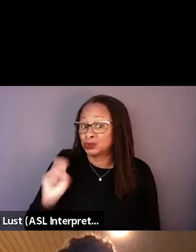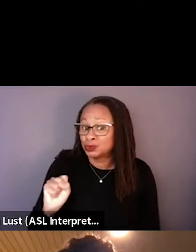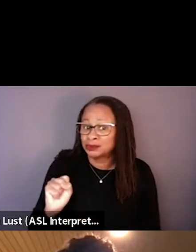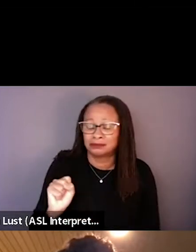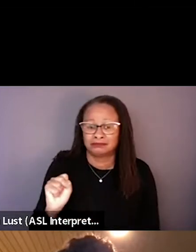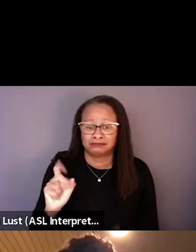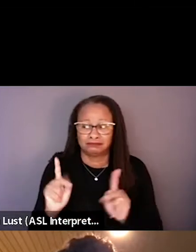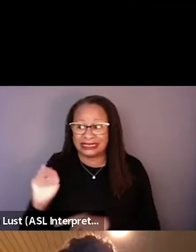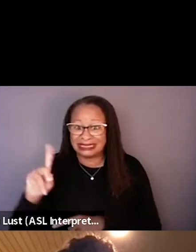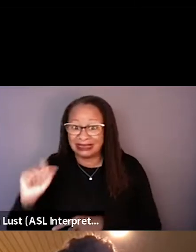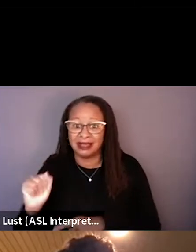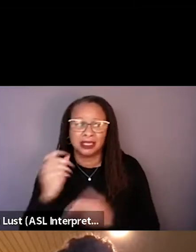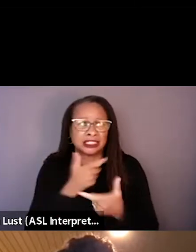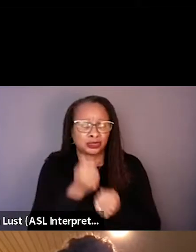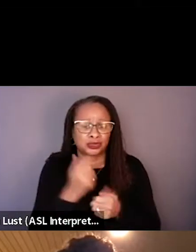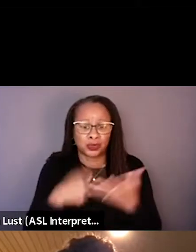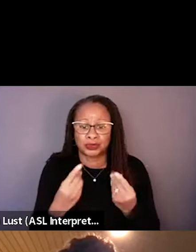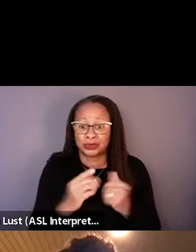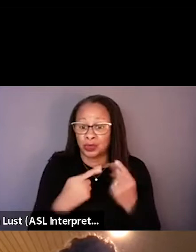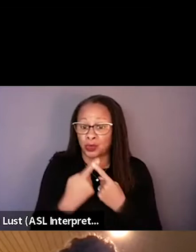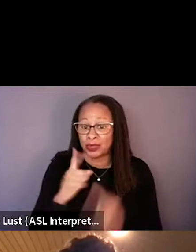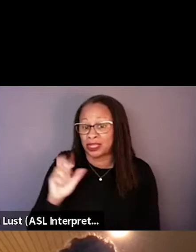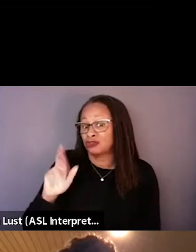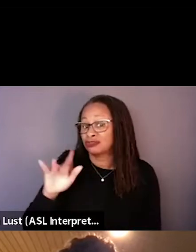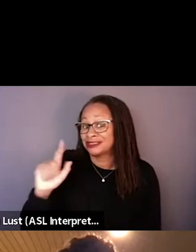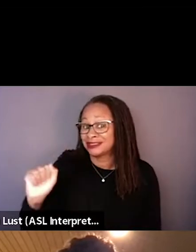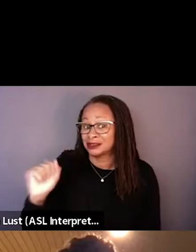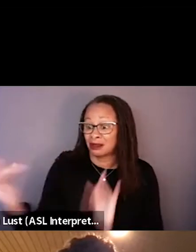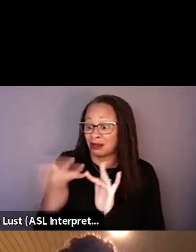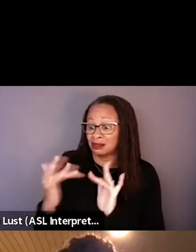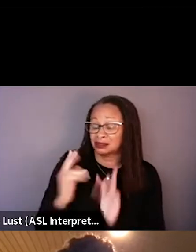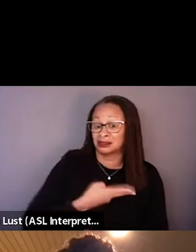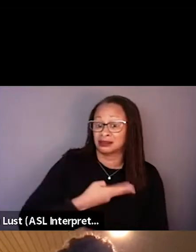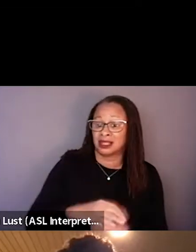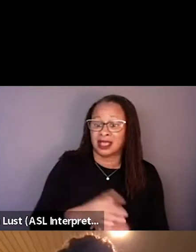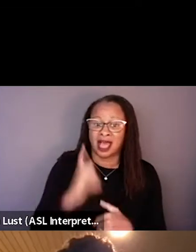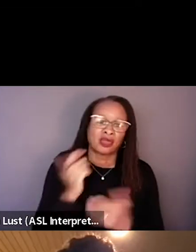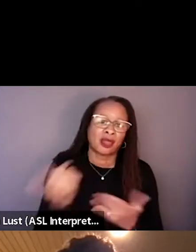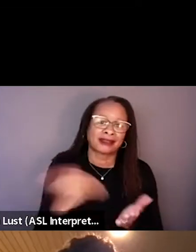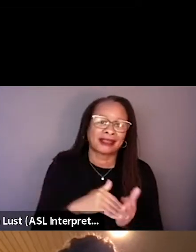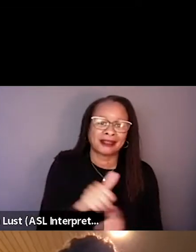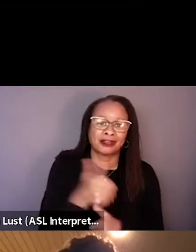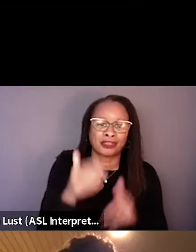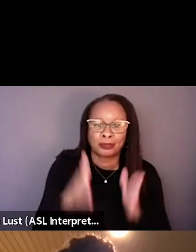And when Rita reached out, I thought like, this is like another person who's interested,